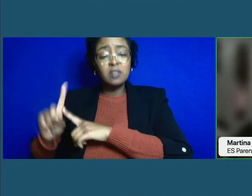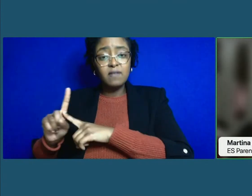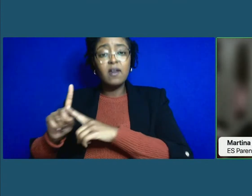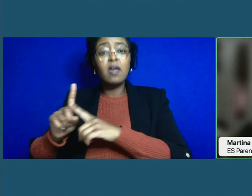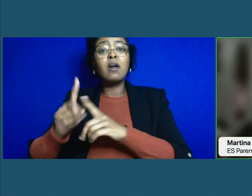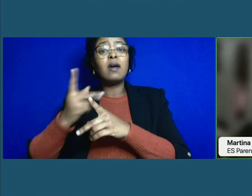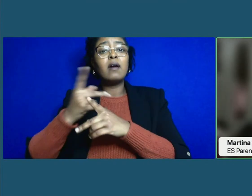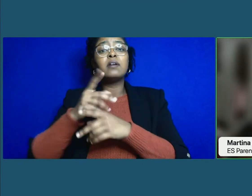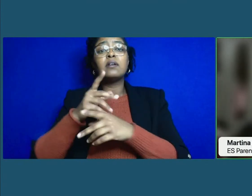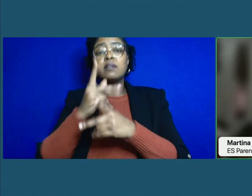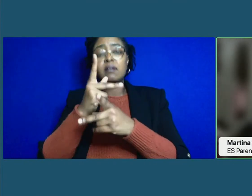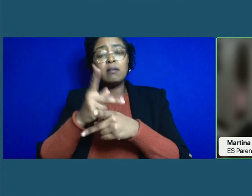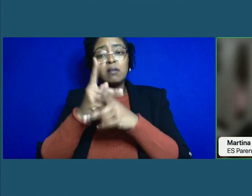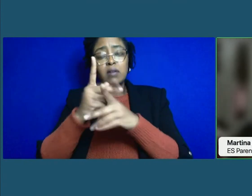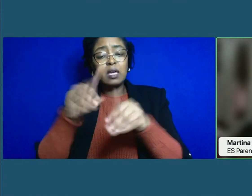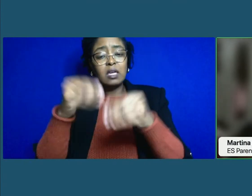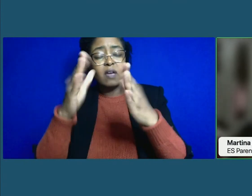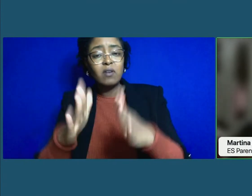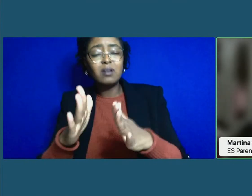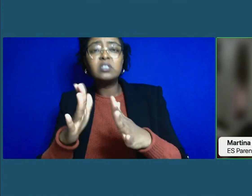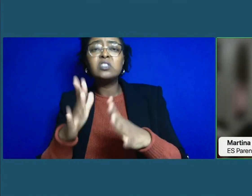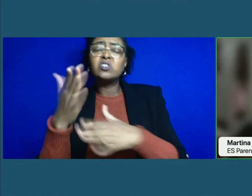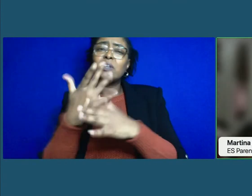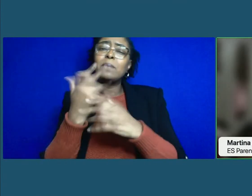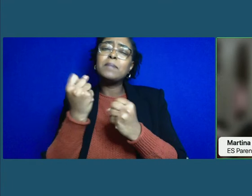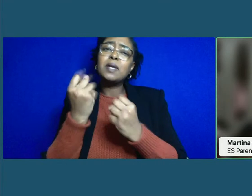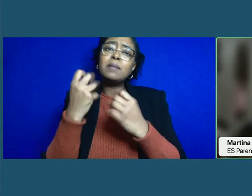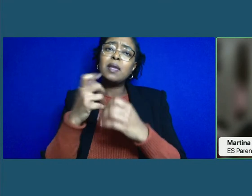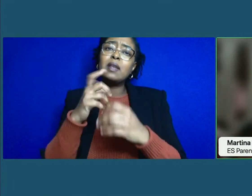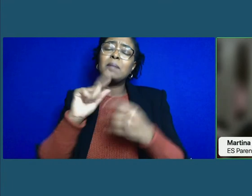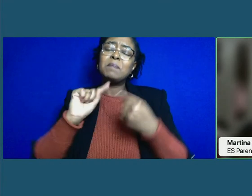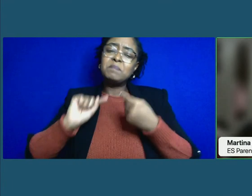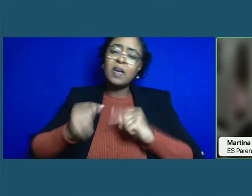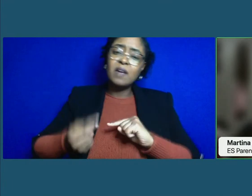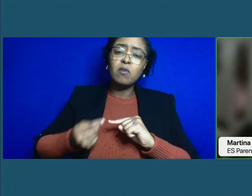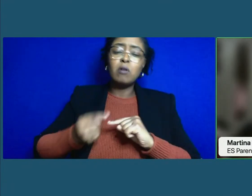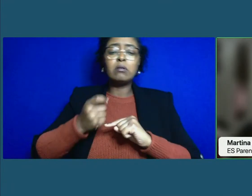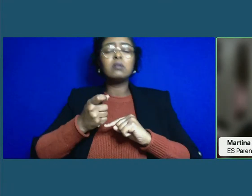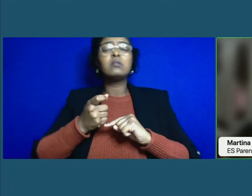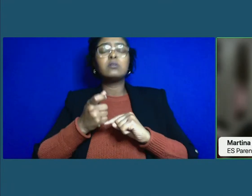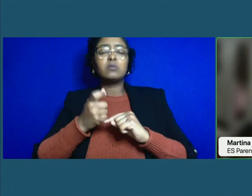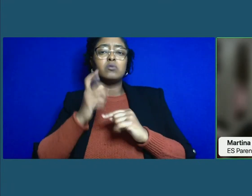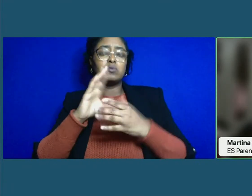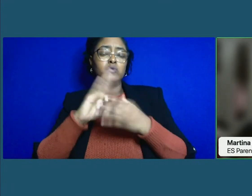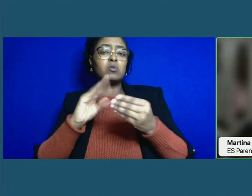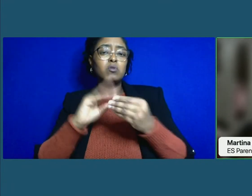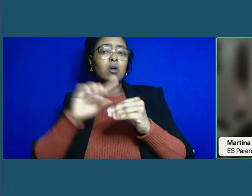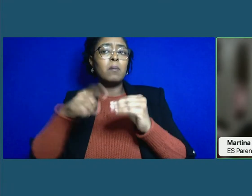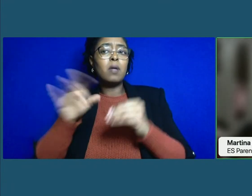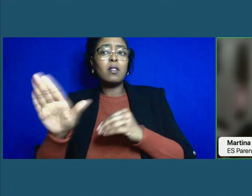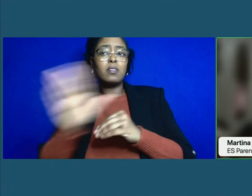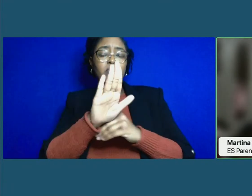meeting where several caregivers shared very painful. Um Very uncomfortable stories about